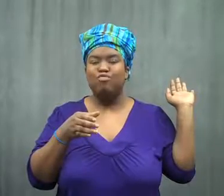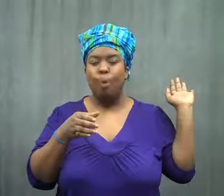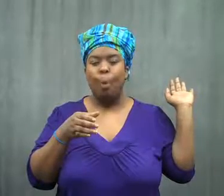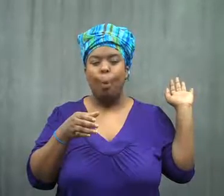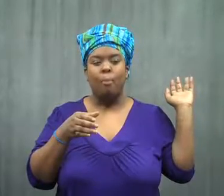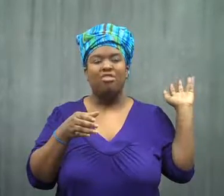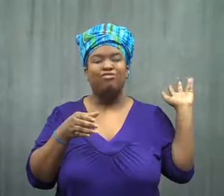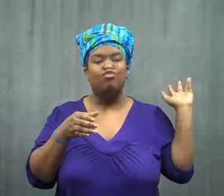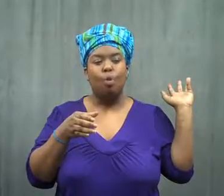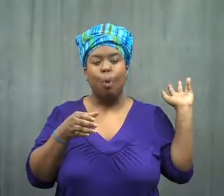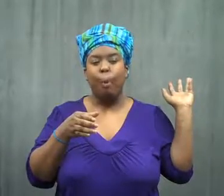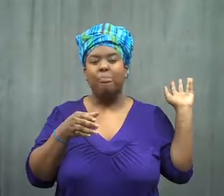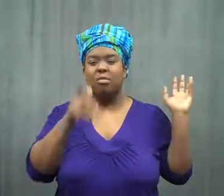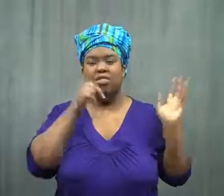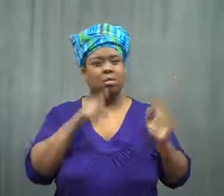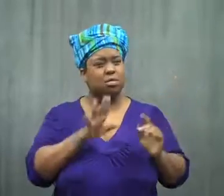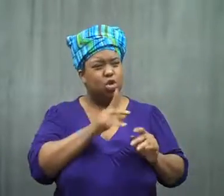My sister said, "Be quiet! Quit slurping it!"